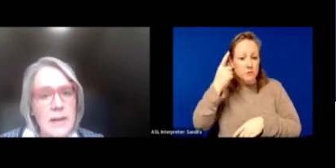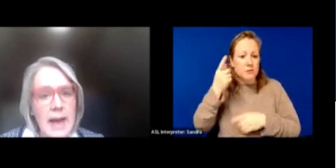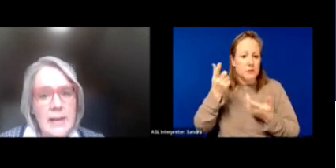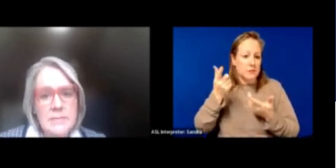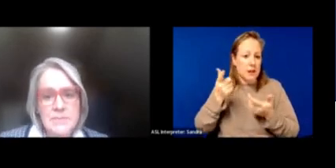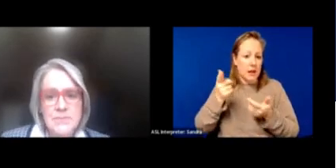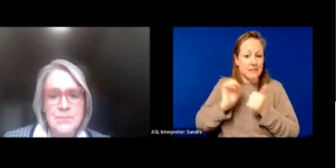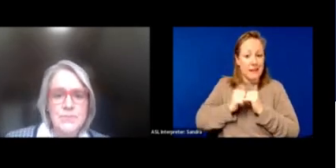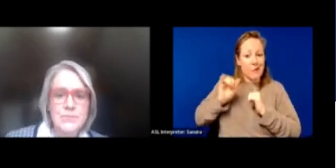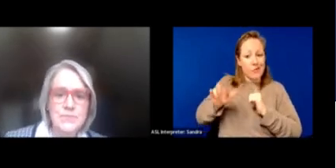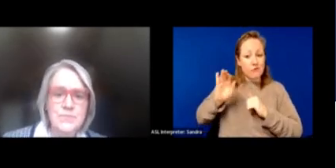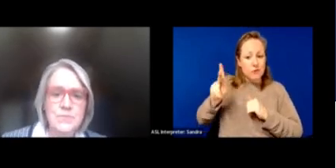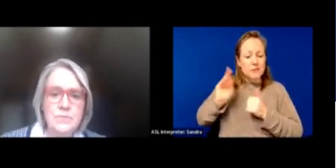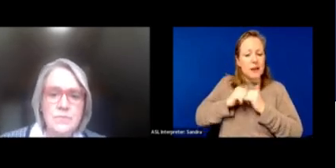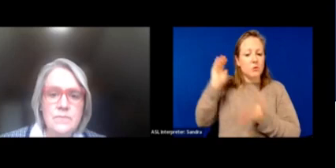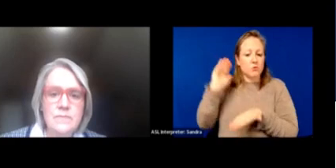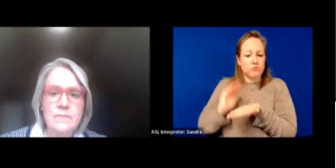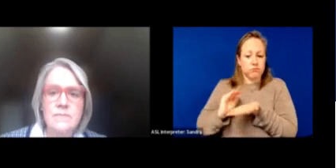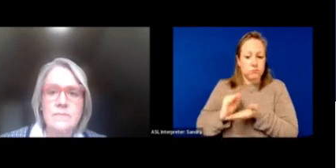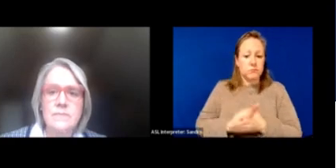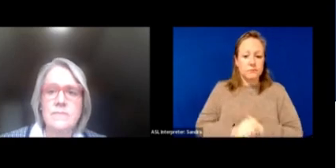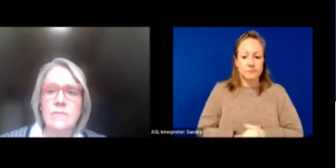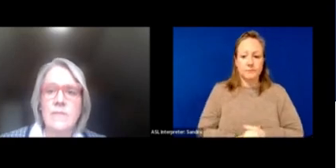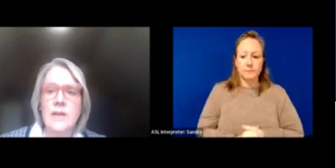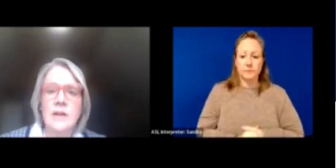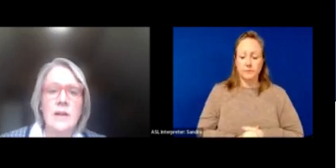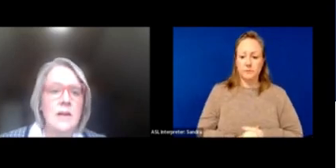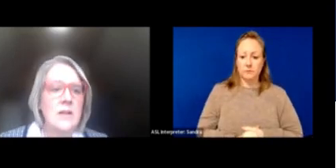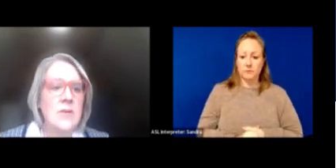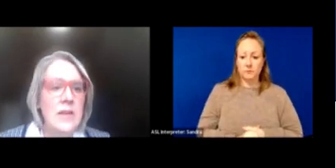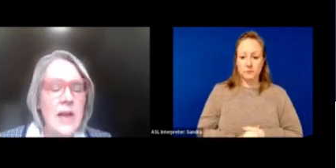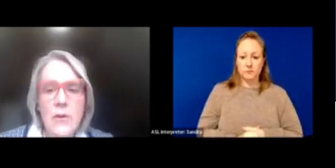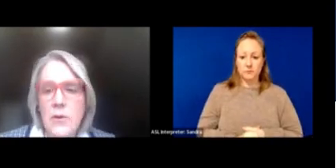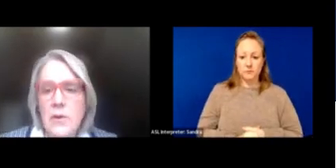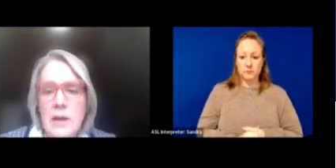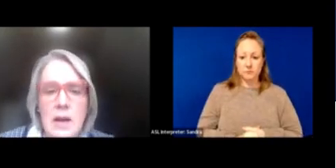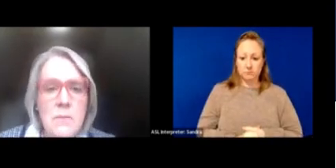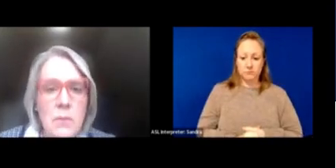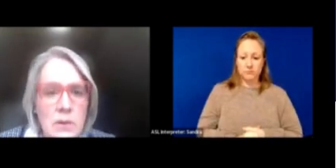mitigated. So another important